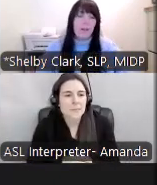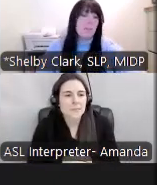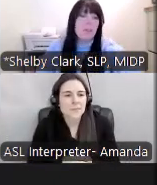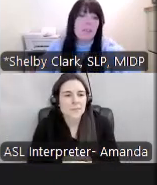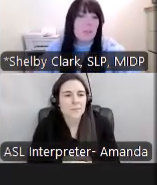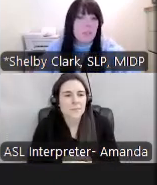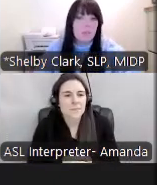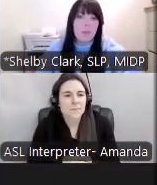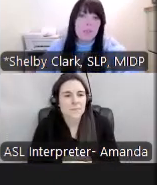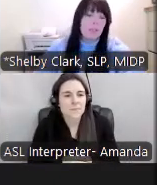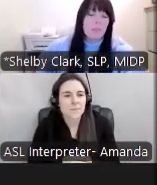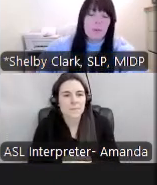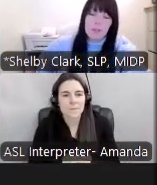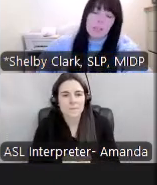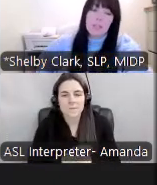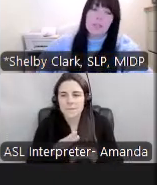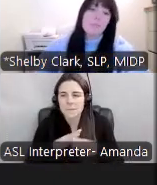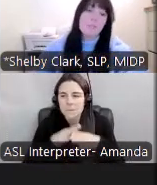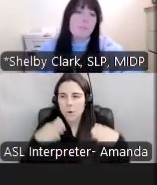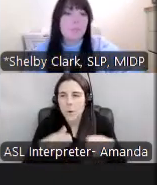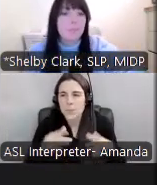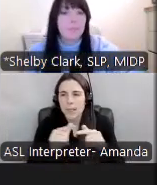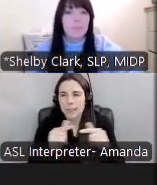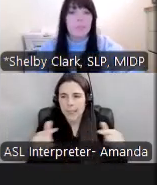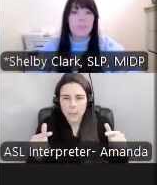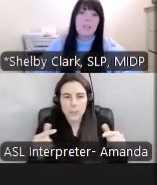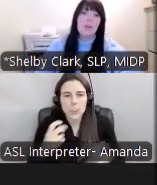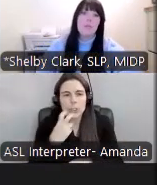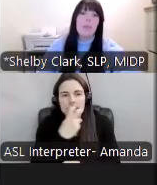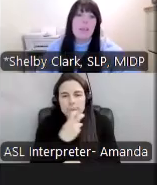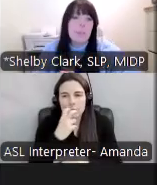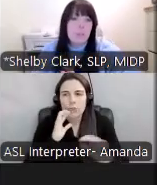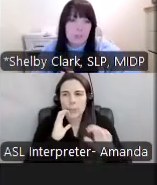language and speech and communication. So my name is